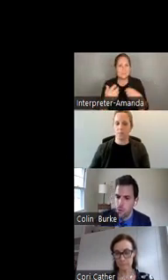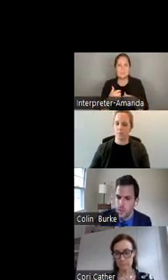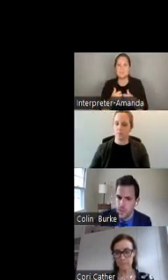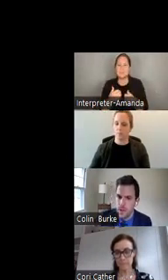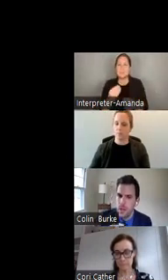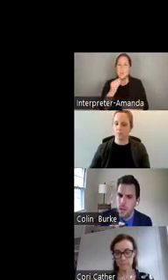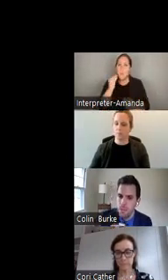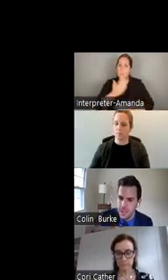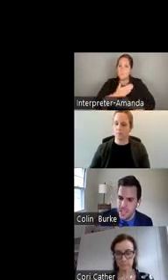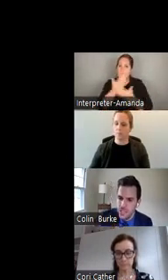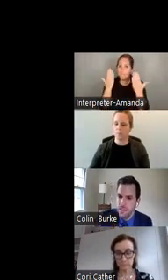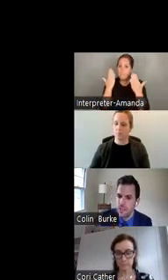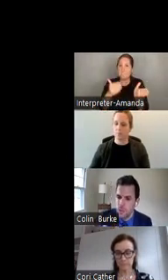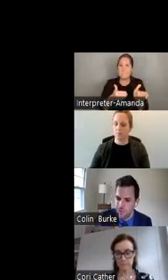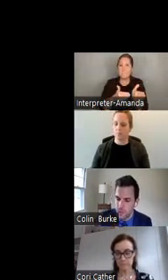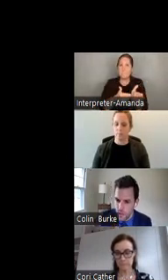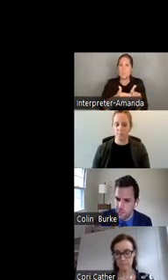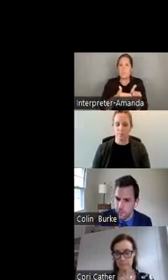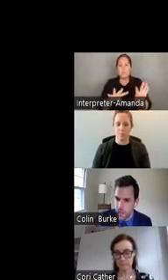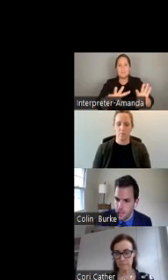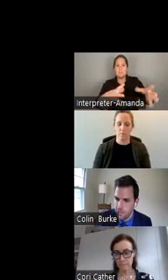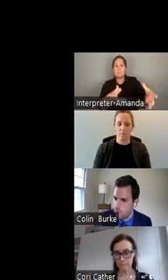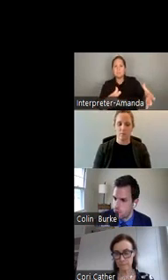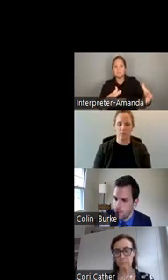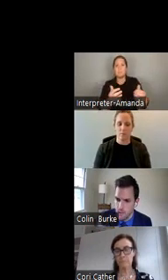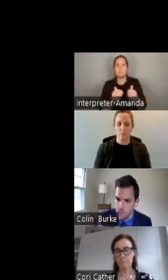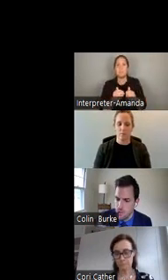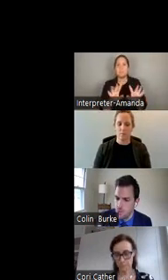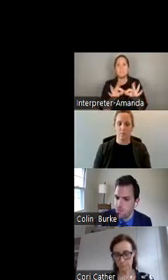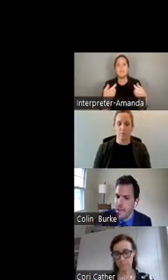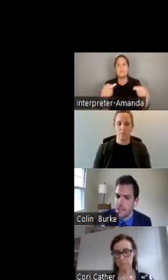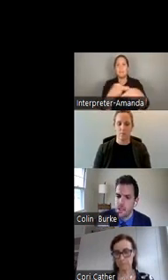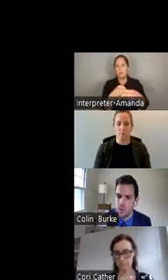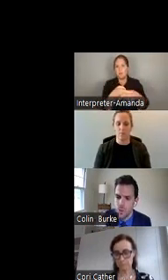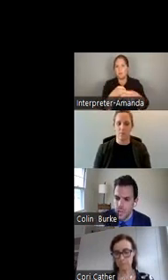for this population have to do with direct family conflict whether that's interpersonal violence or